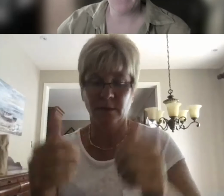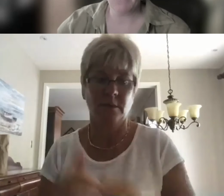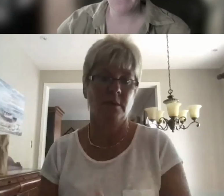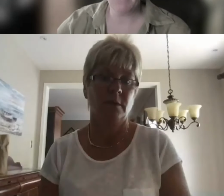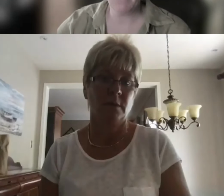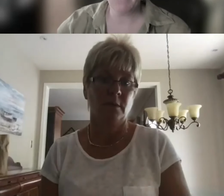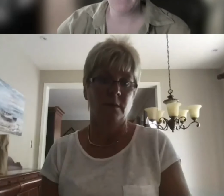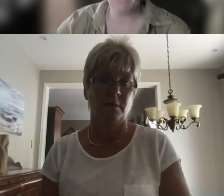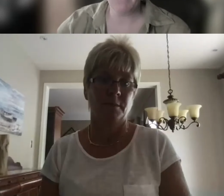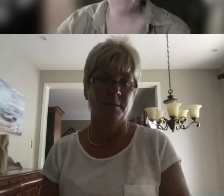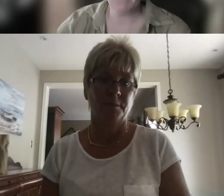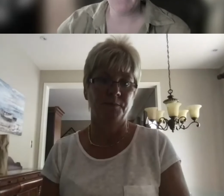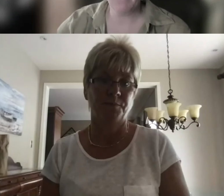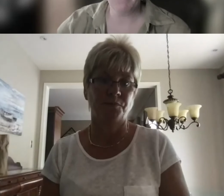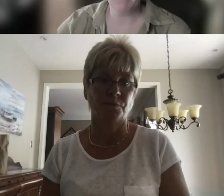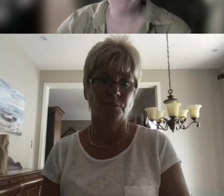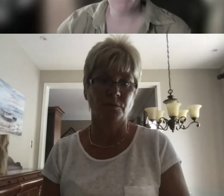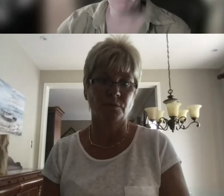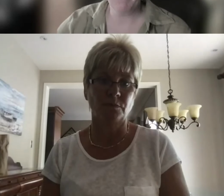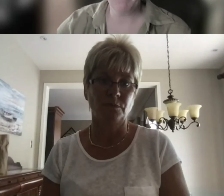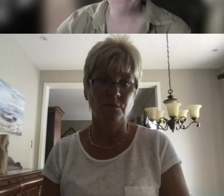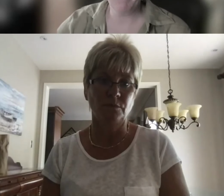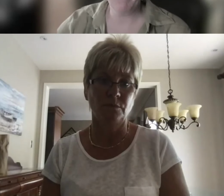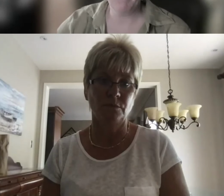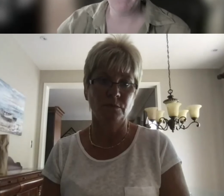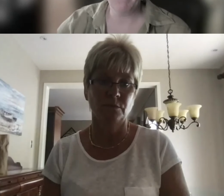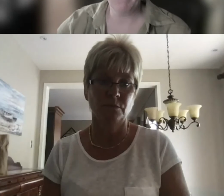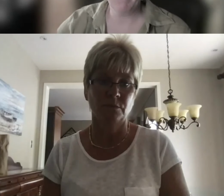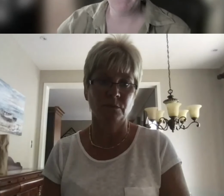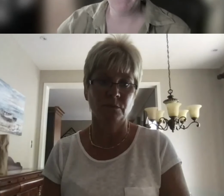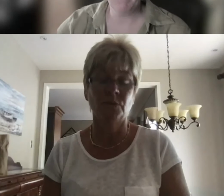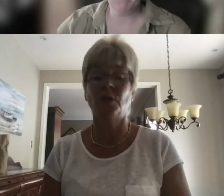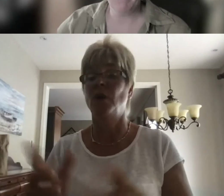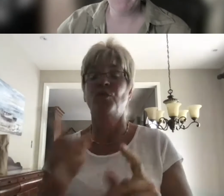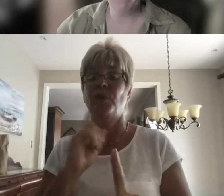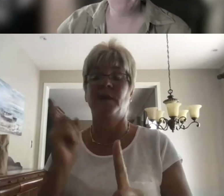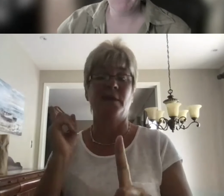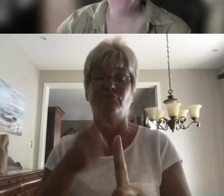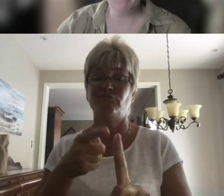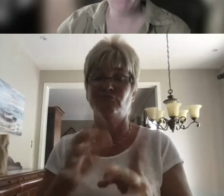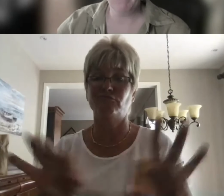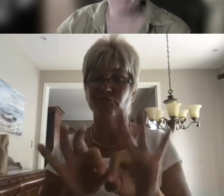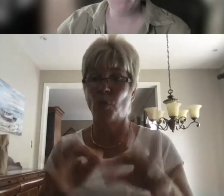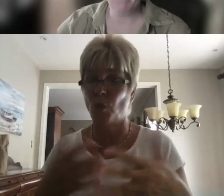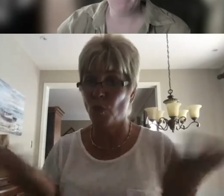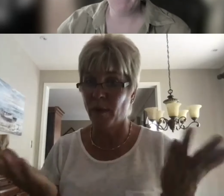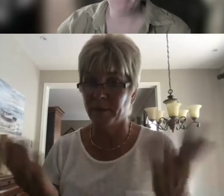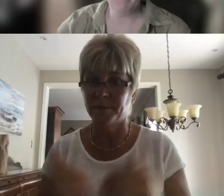I think what this really all boils down to is there has been much stigma